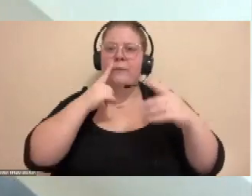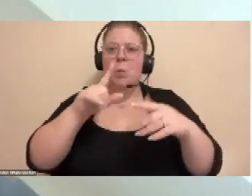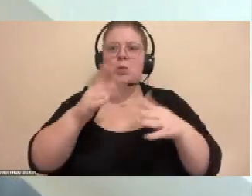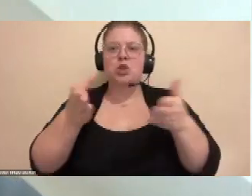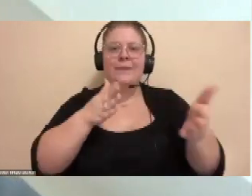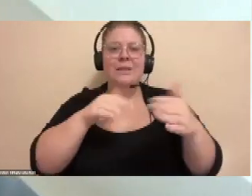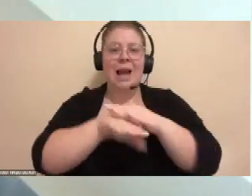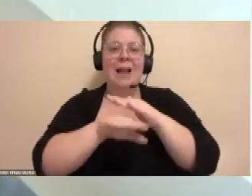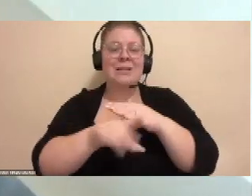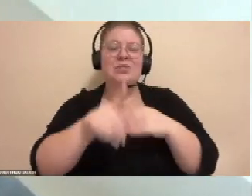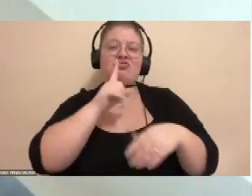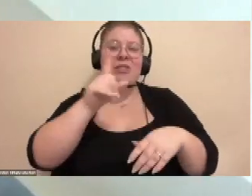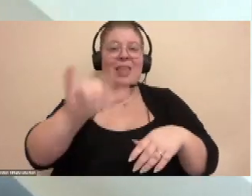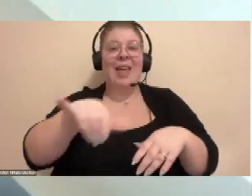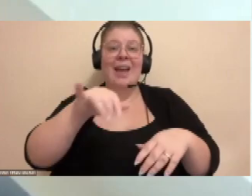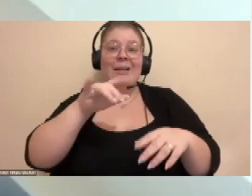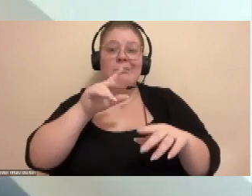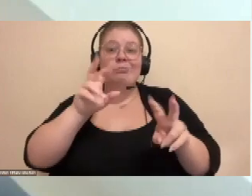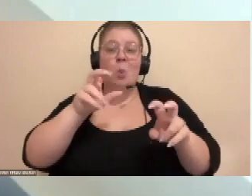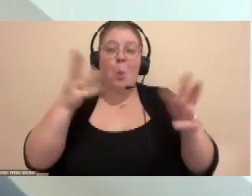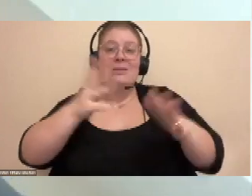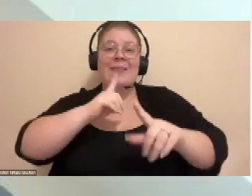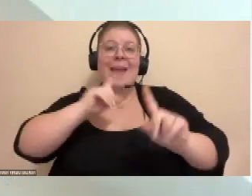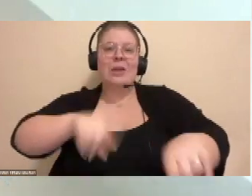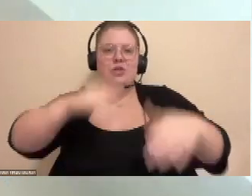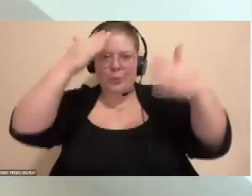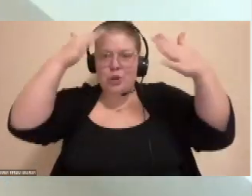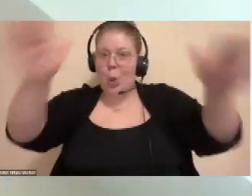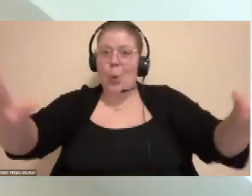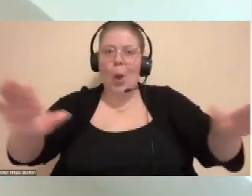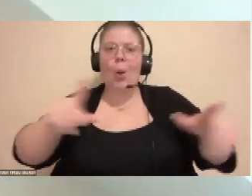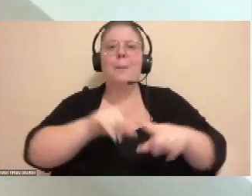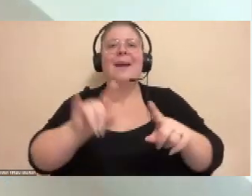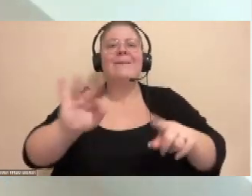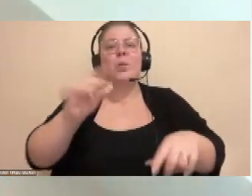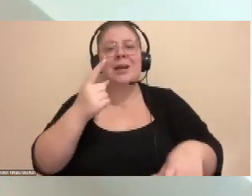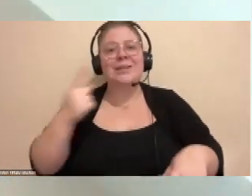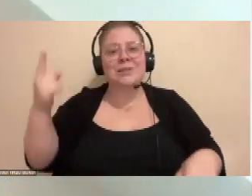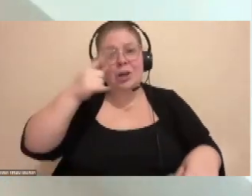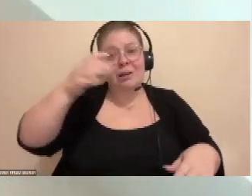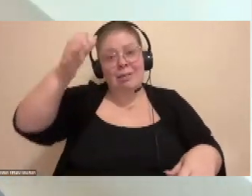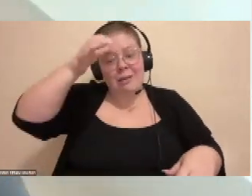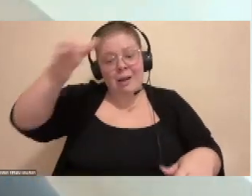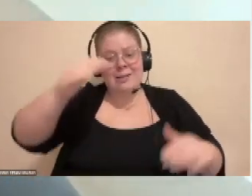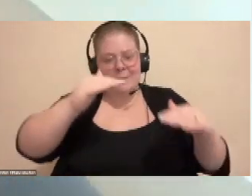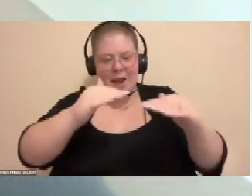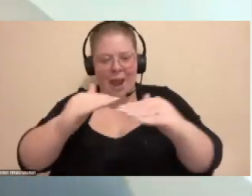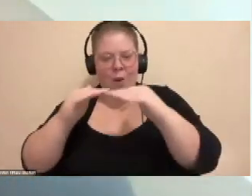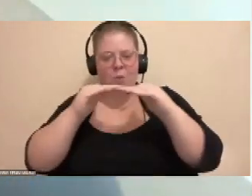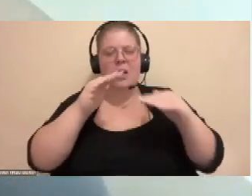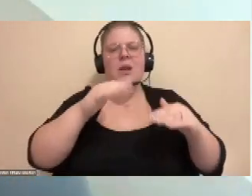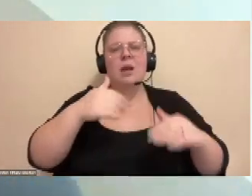But when we think about equity, I really am very interested in